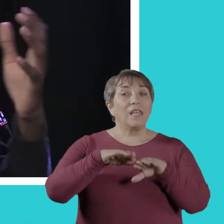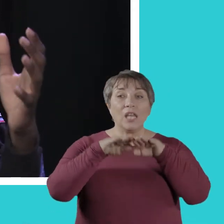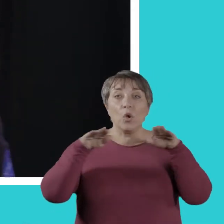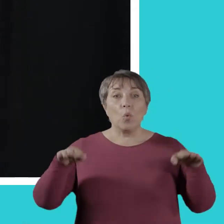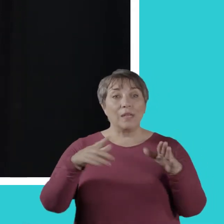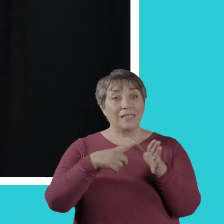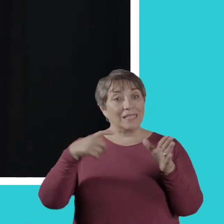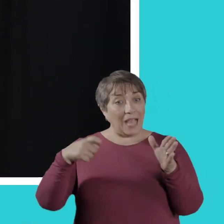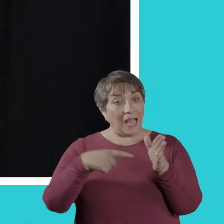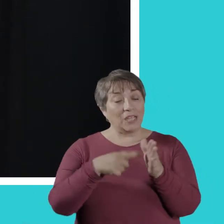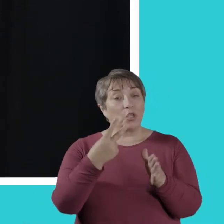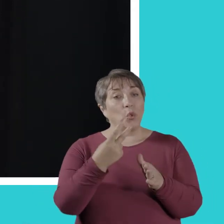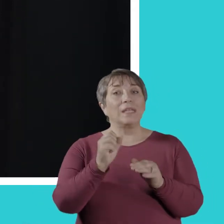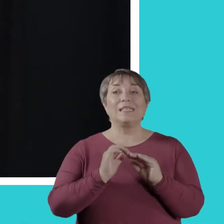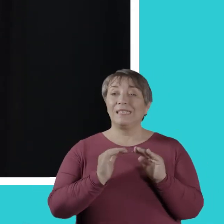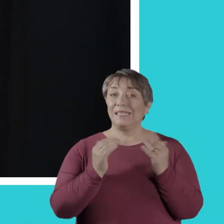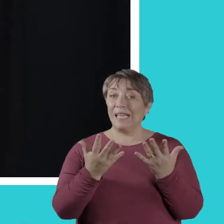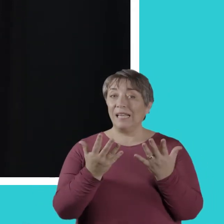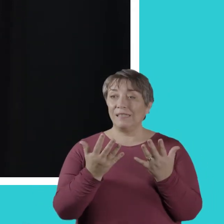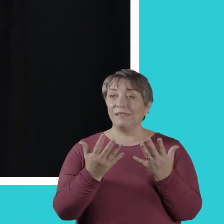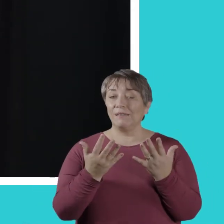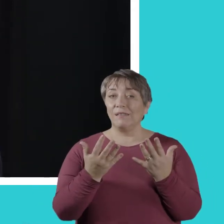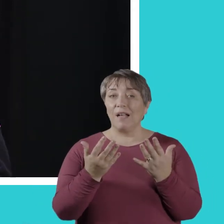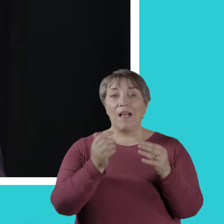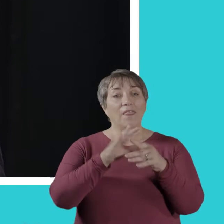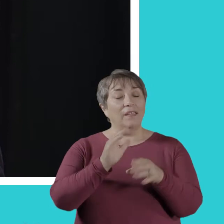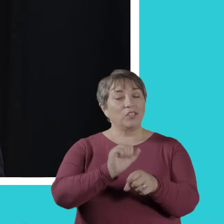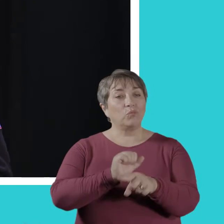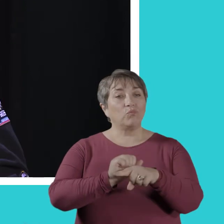it affects every single one of those kind of people. Your gender your race whether you're